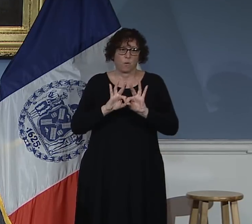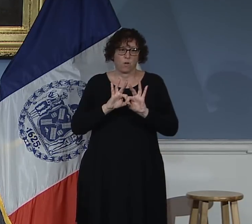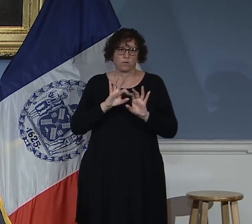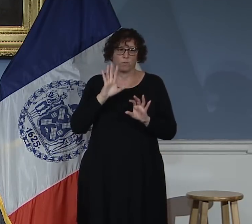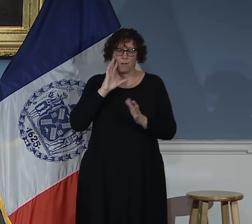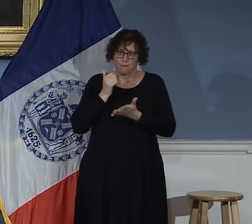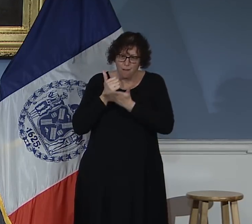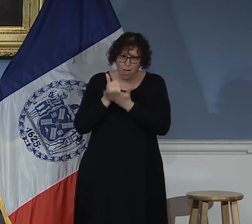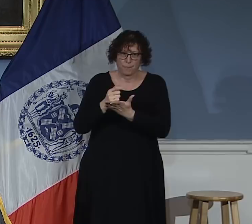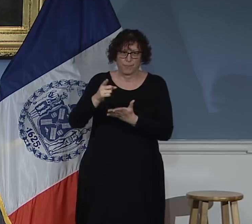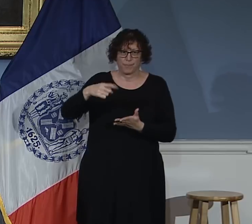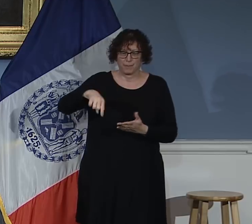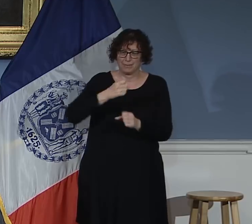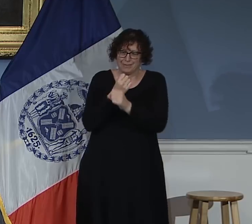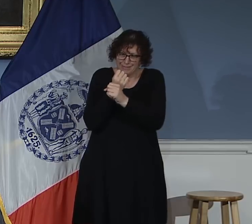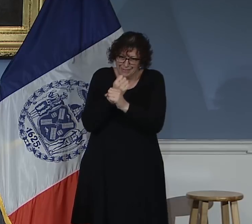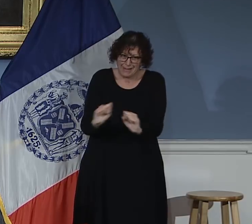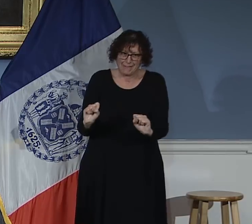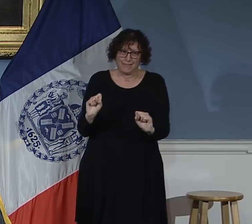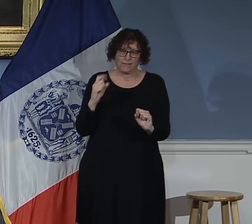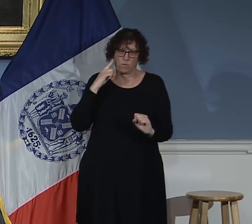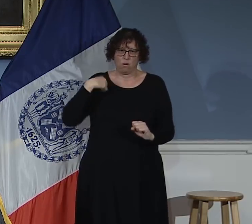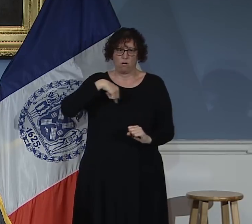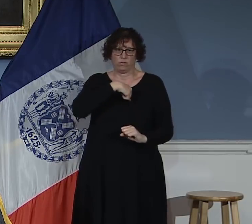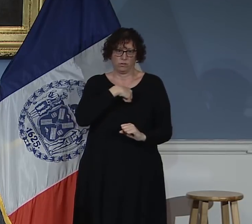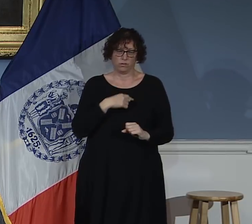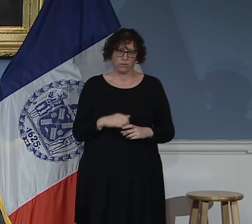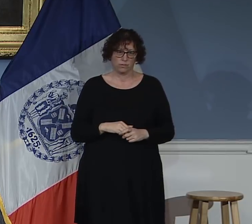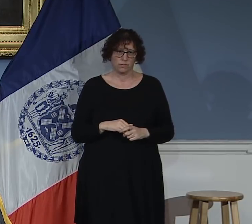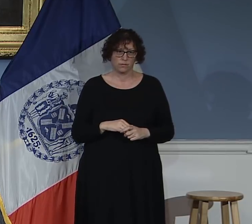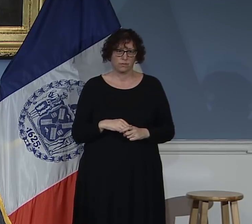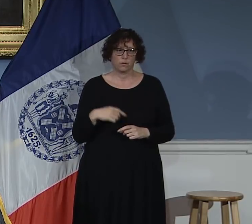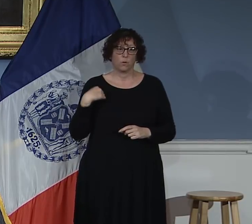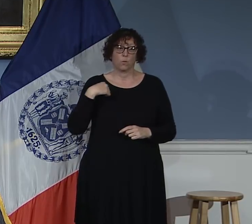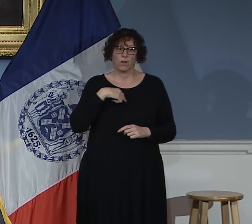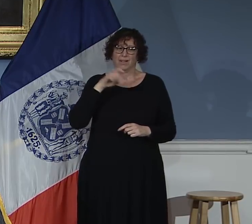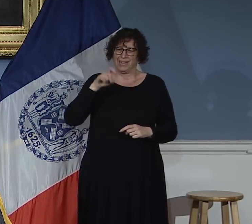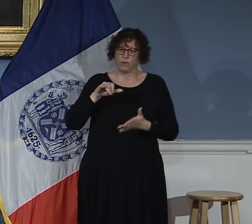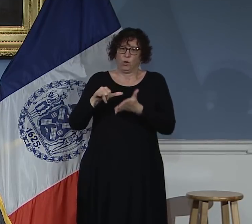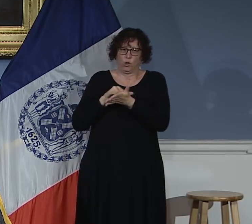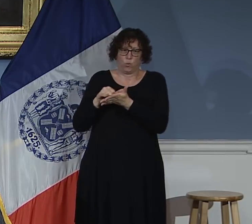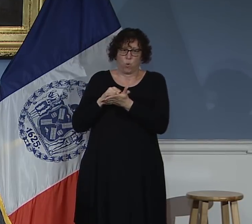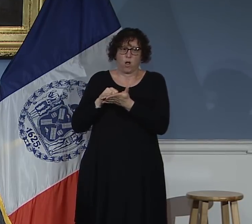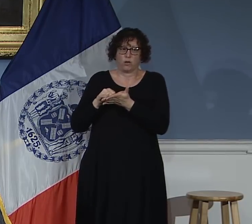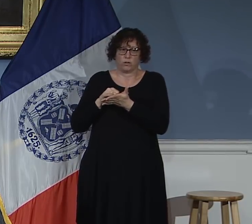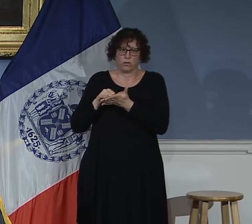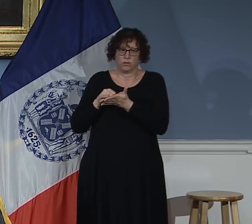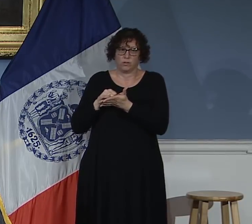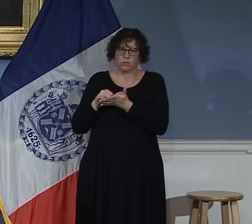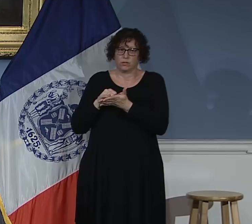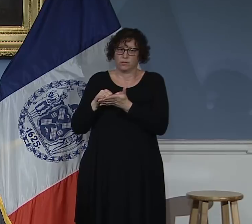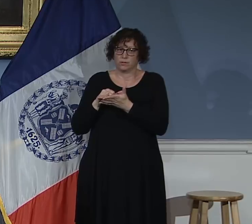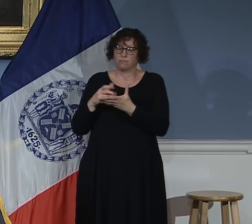THE NYPD IS GOING TO BE AN EXTRAORDINARY